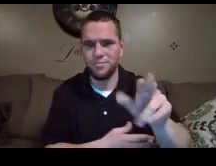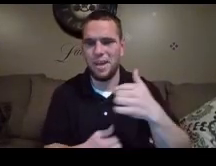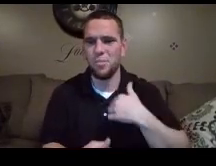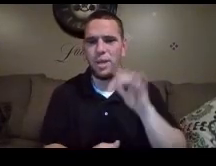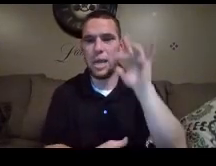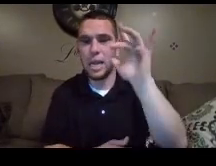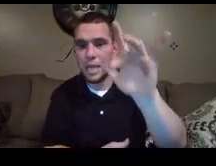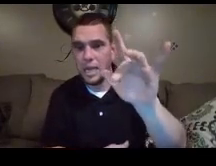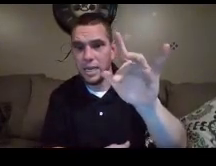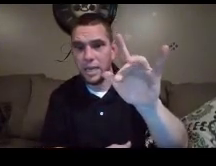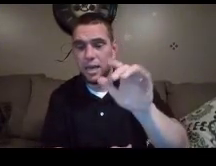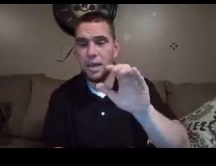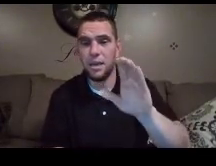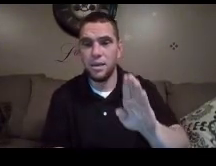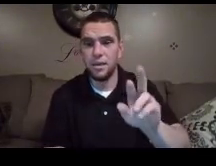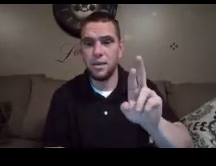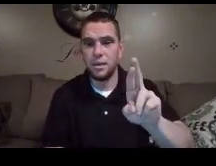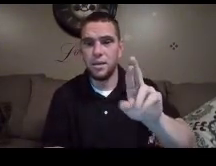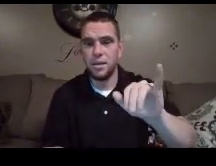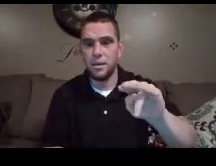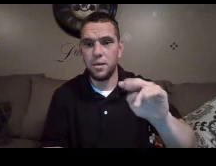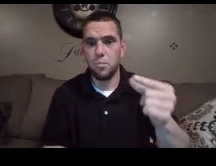and bring it to the front. So now what we're seeing is